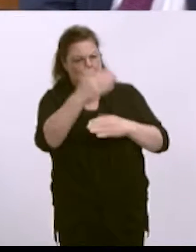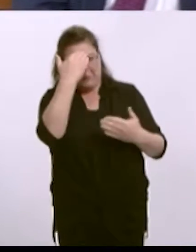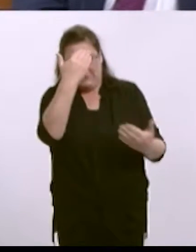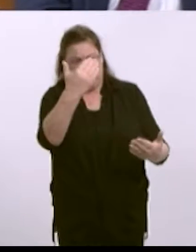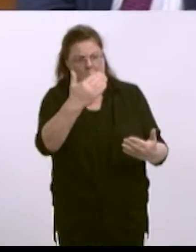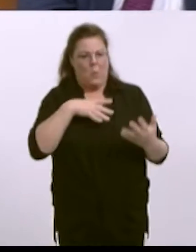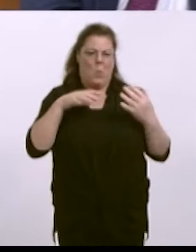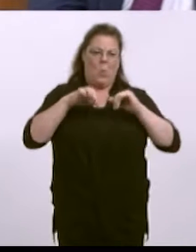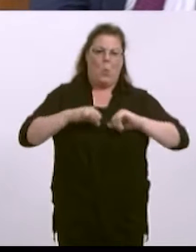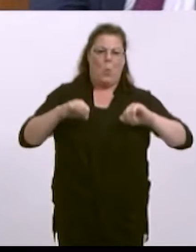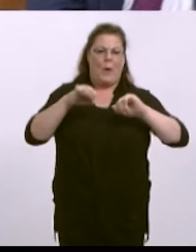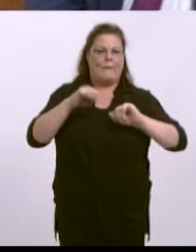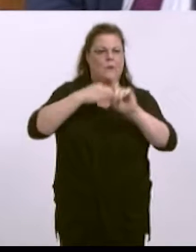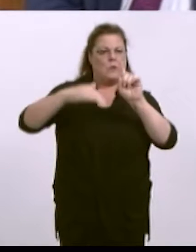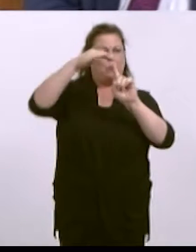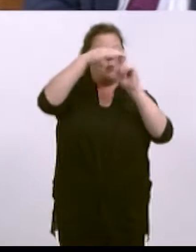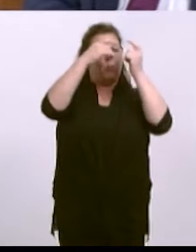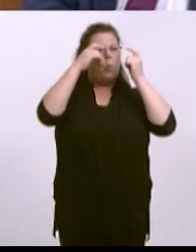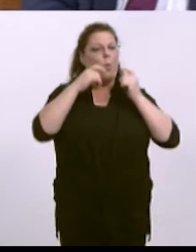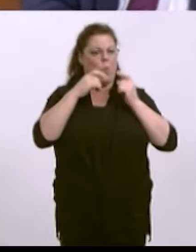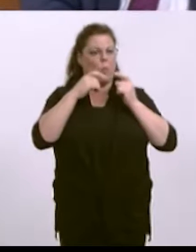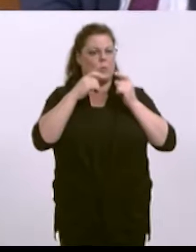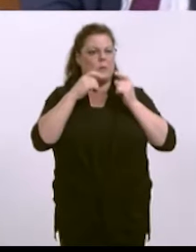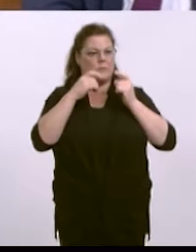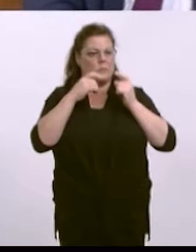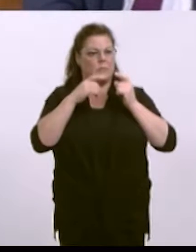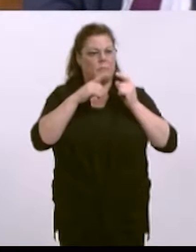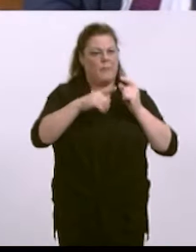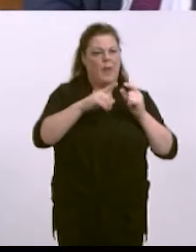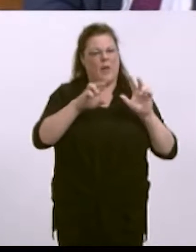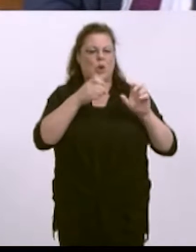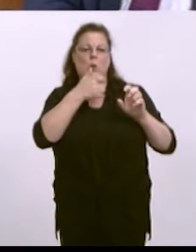the judgment of the Supreme Court, potentially, in terms of the use of the royal prerogative,